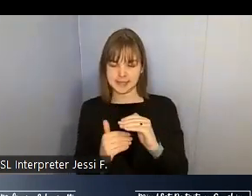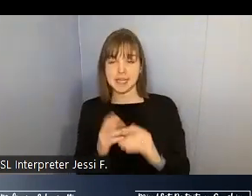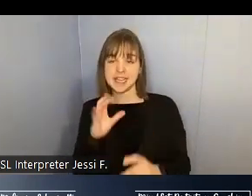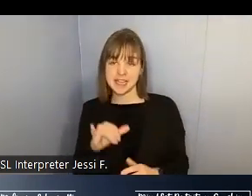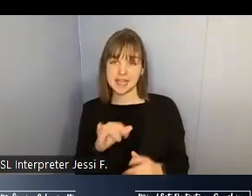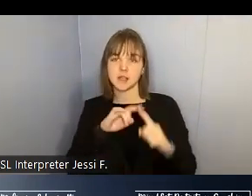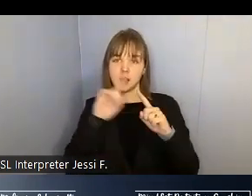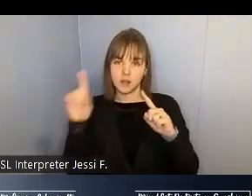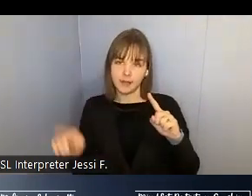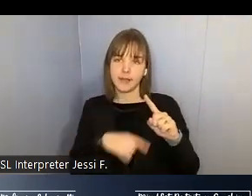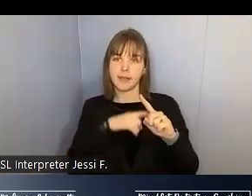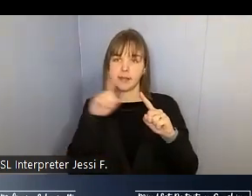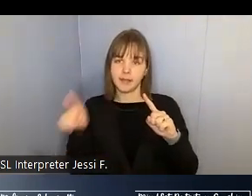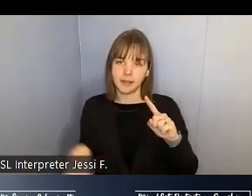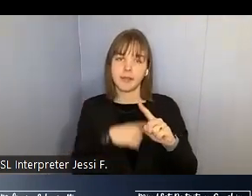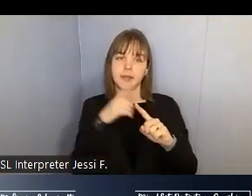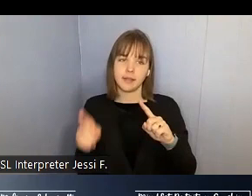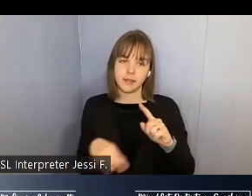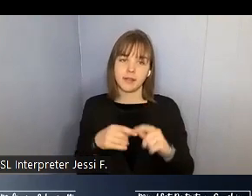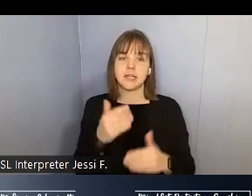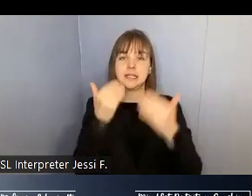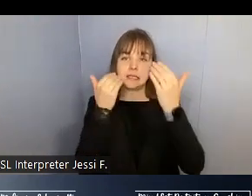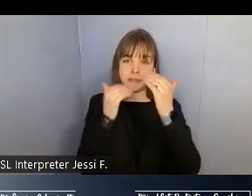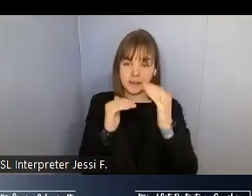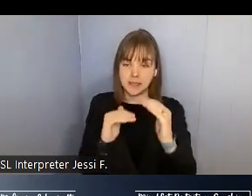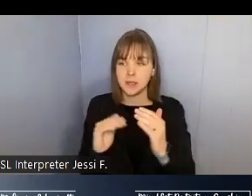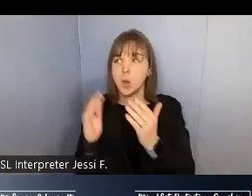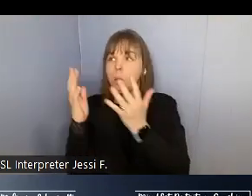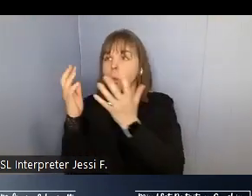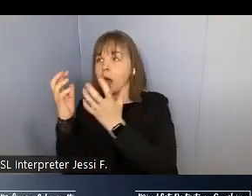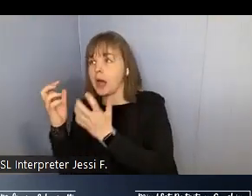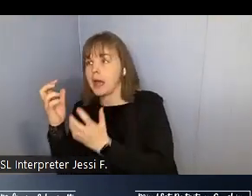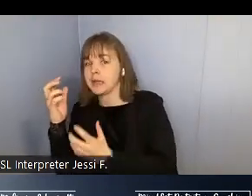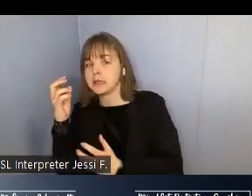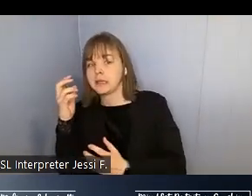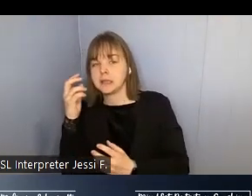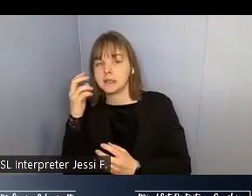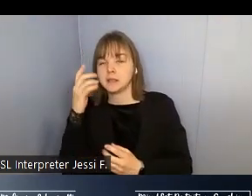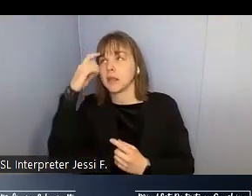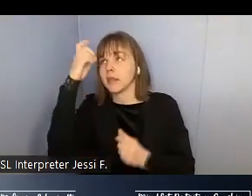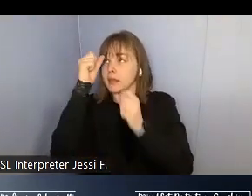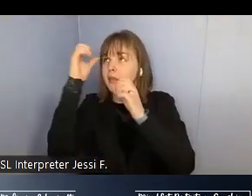You don't learn anything new. You just jump to the next thing, hoping that the next thing will get you the results that you want.